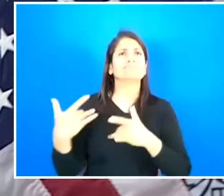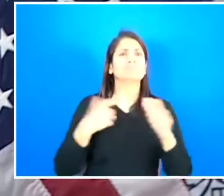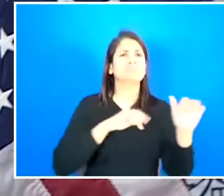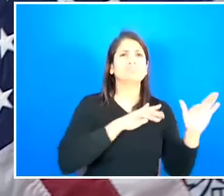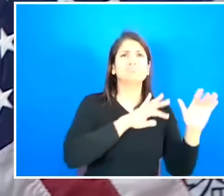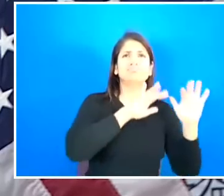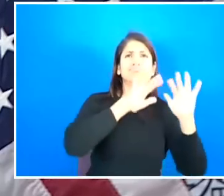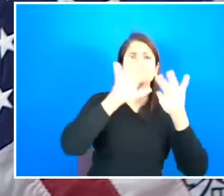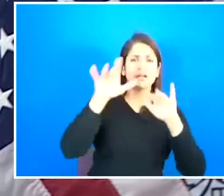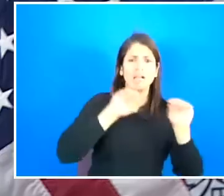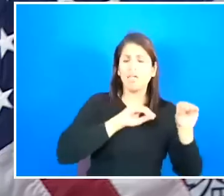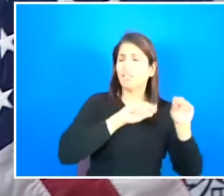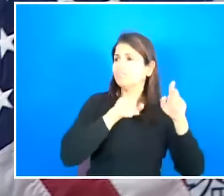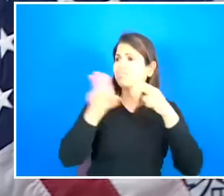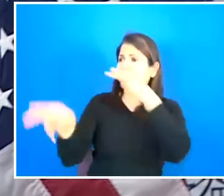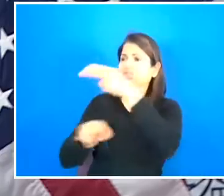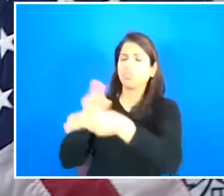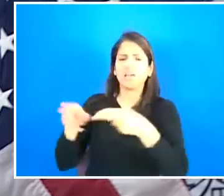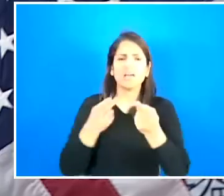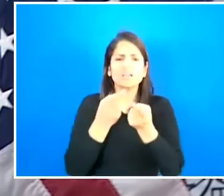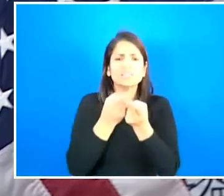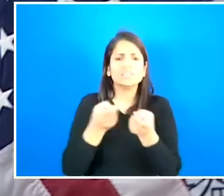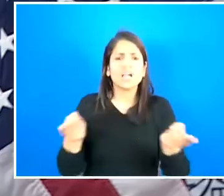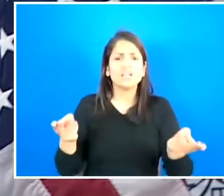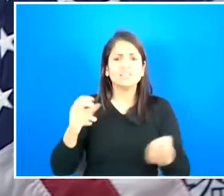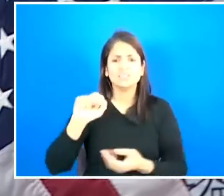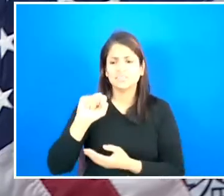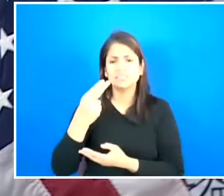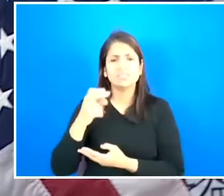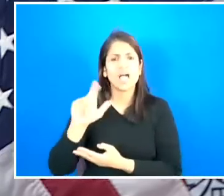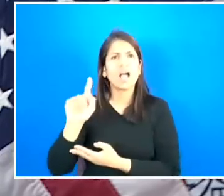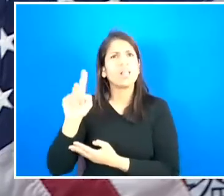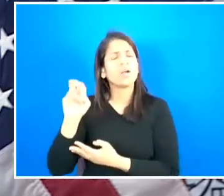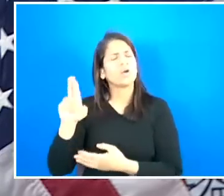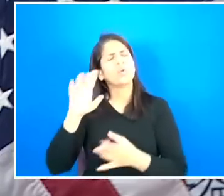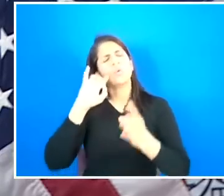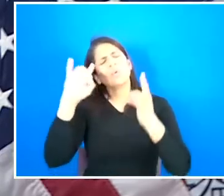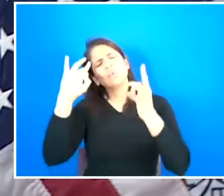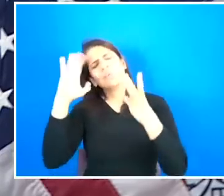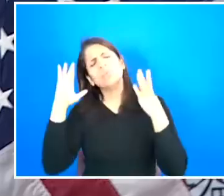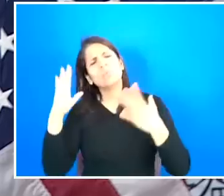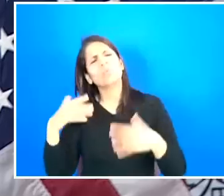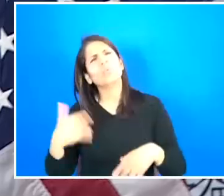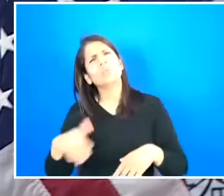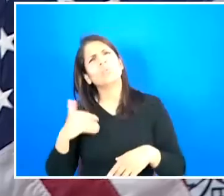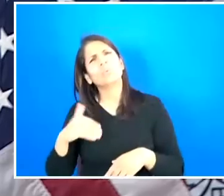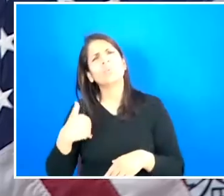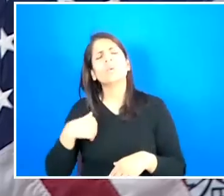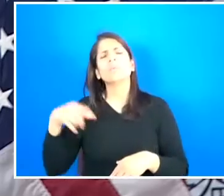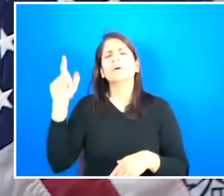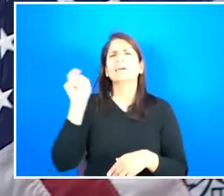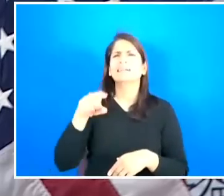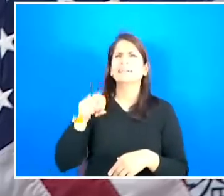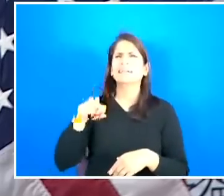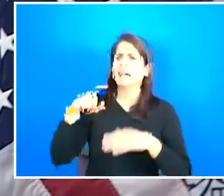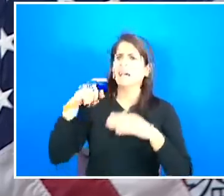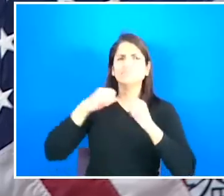ADDRESS THE SLTHEER HOMELESS RLIEATY UNQUESTIONABLY. BUT WHEN IT COMES TO STREET HOMELESSNESS